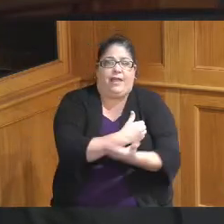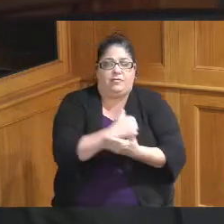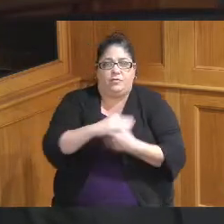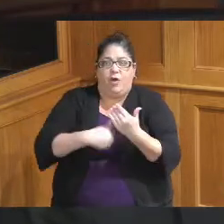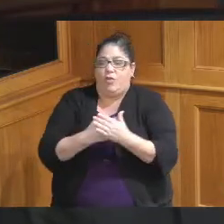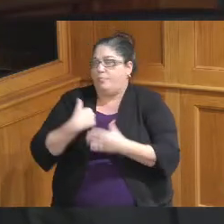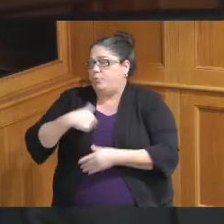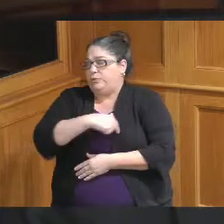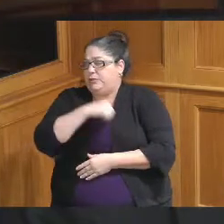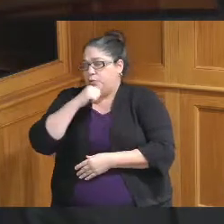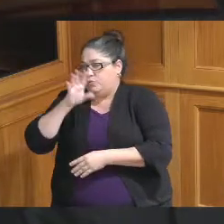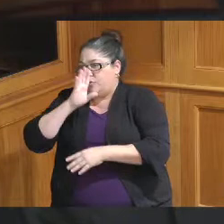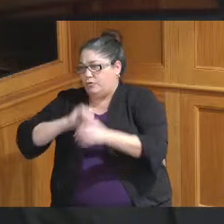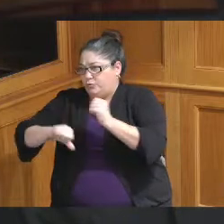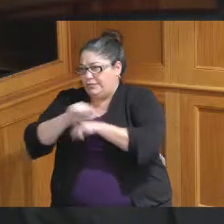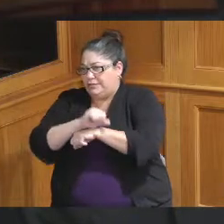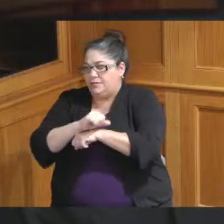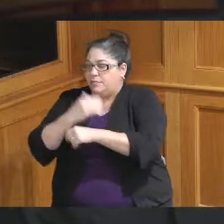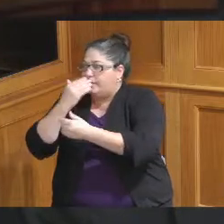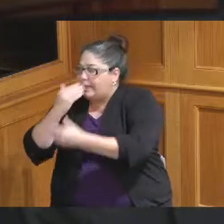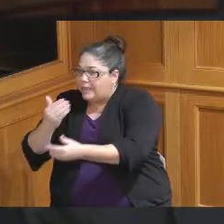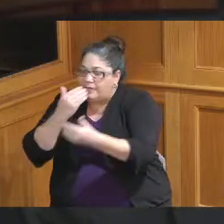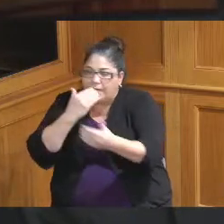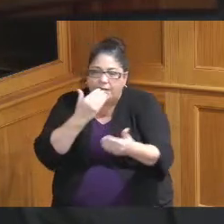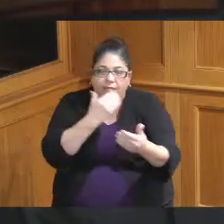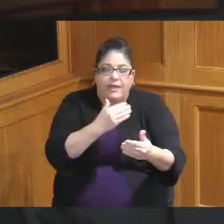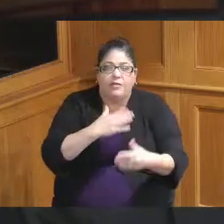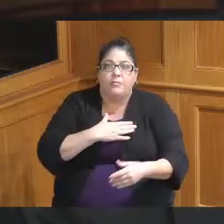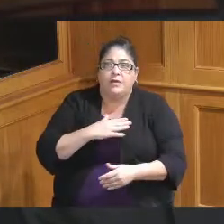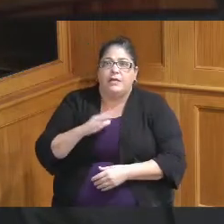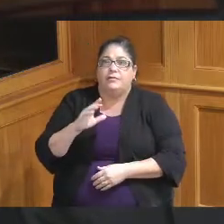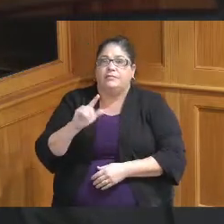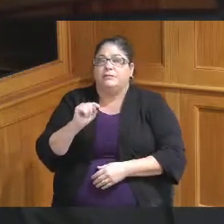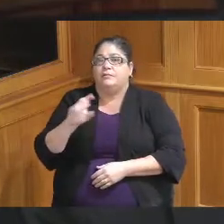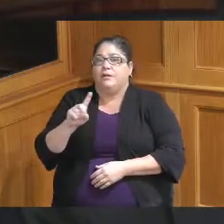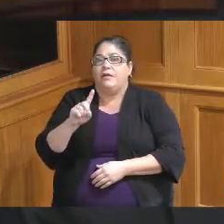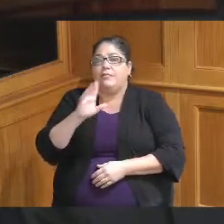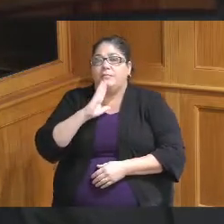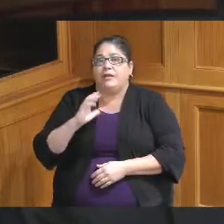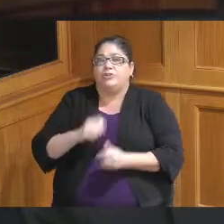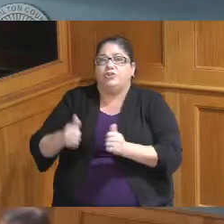to one another so I just want to thank Kevin time my chief of staff for helping put this together